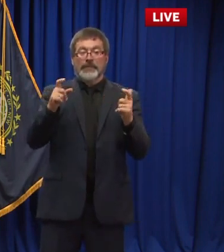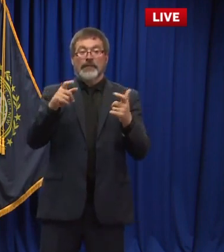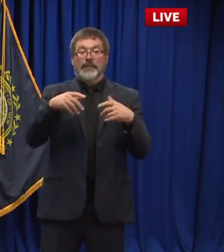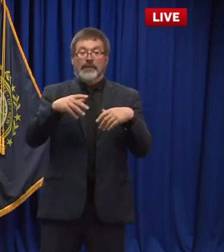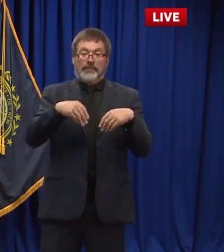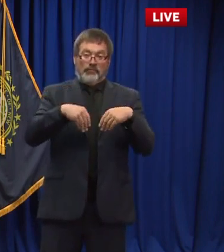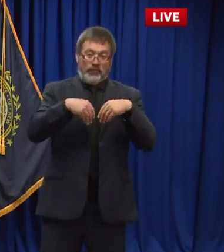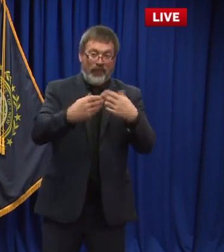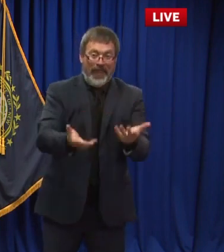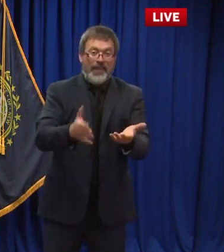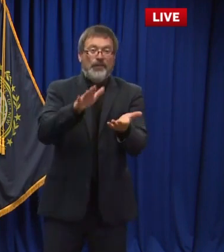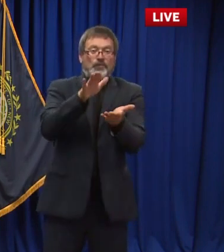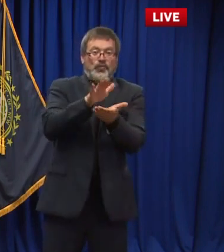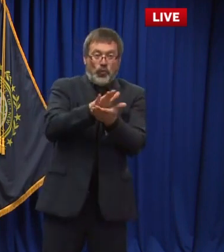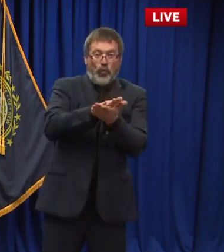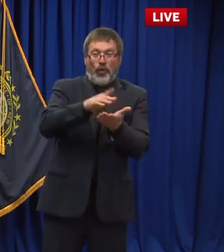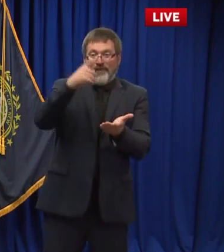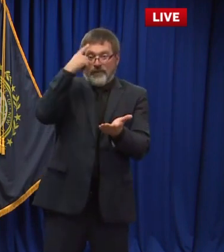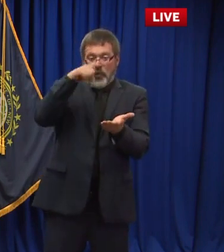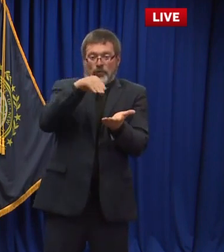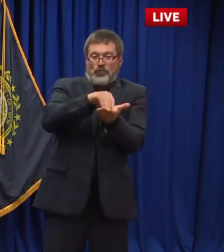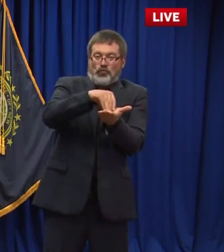TO BE STRUCK.